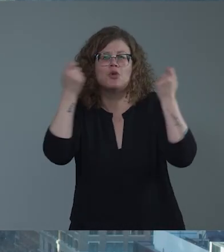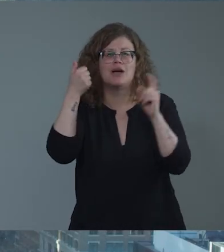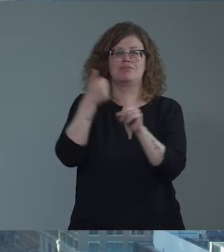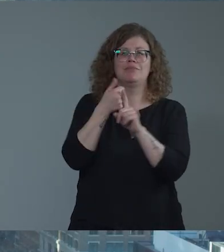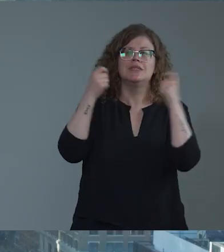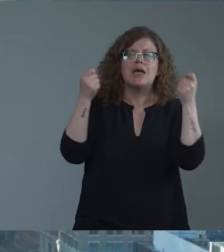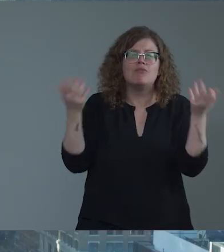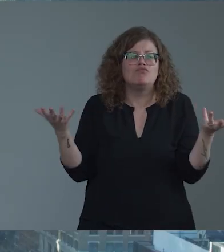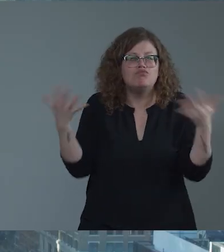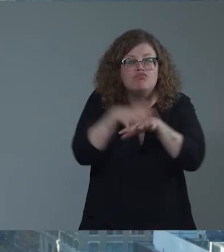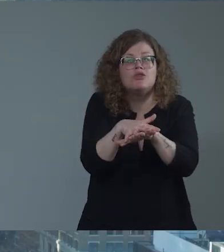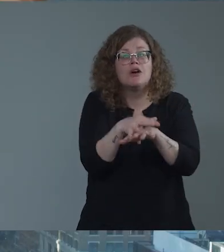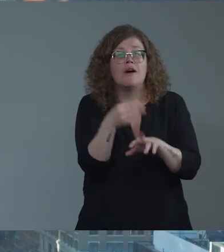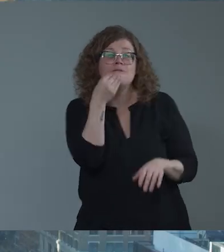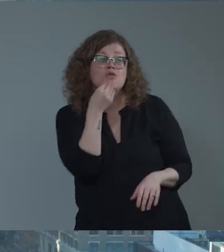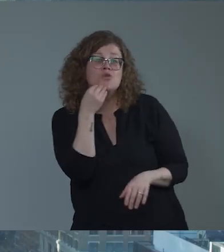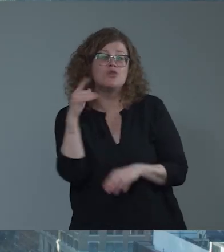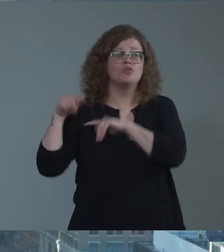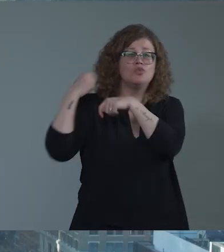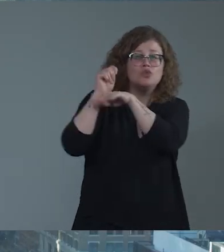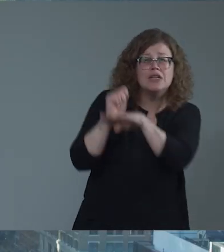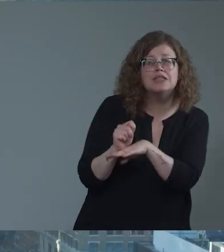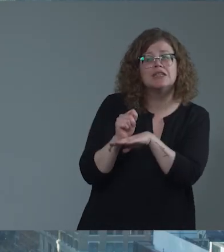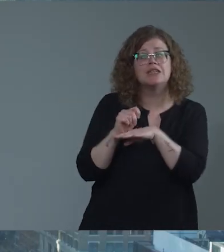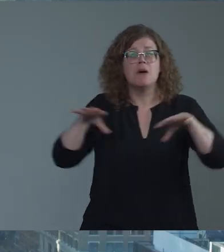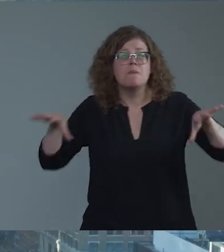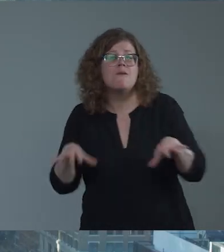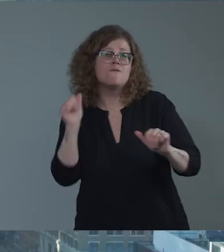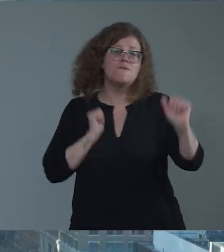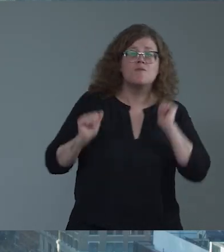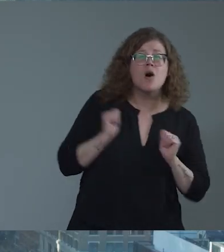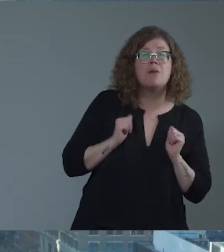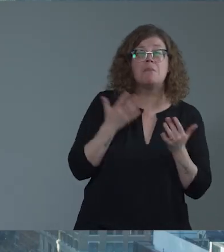Although those are in the realm. They're accessible, they're easy to see.